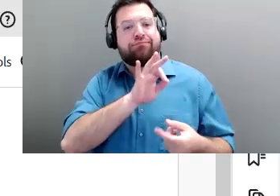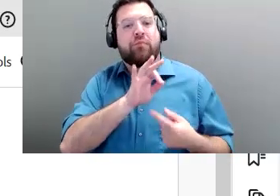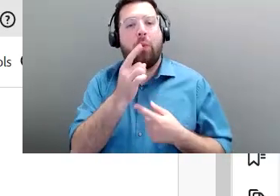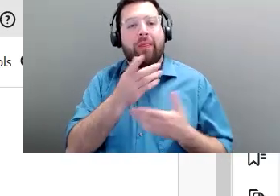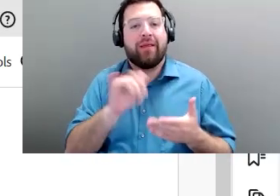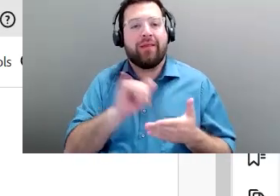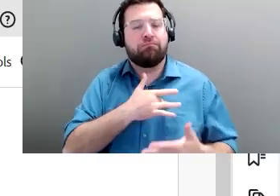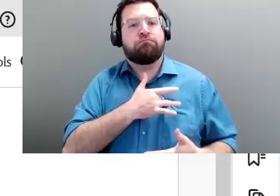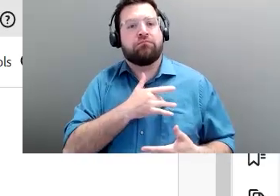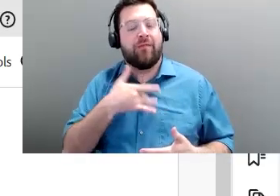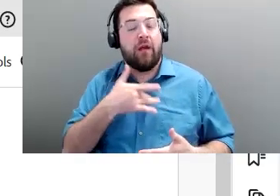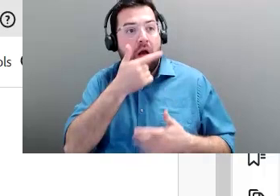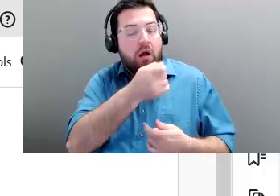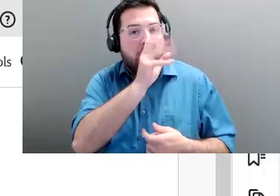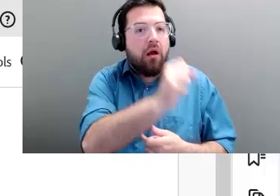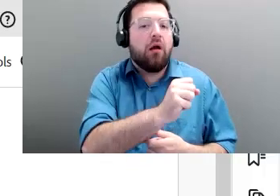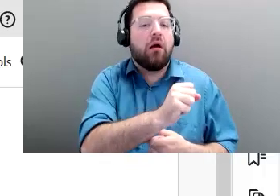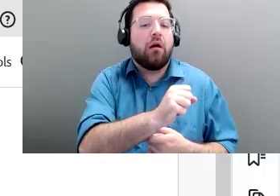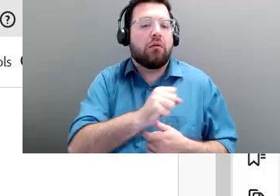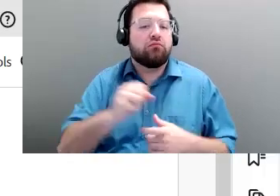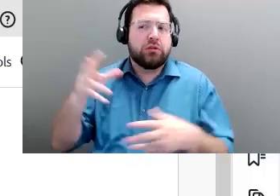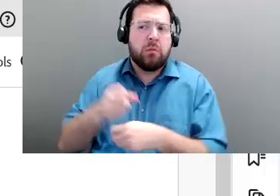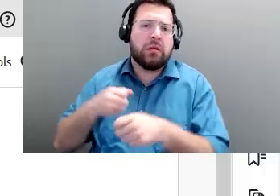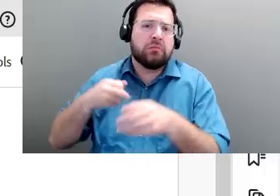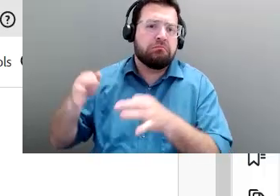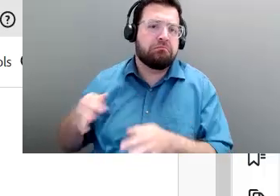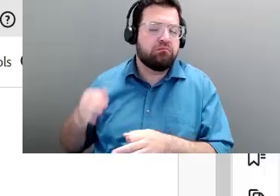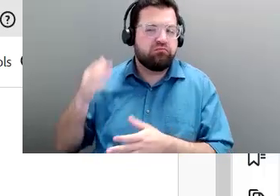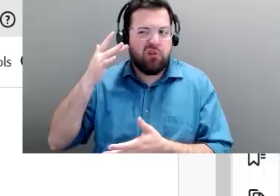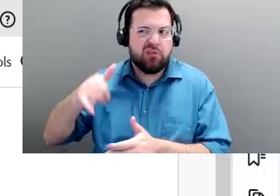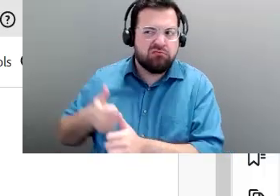you know, kind of summarize that tell why, it's interesting to them.